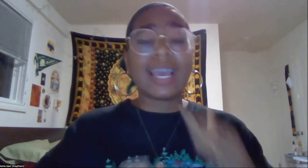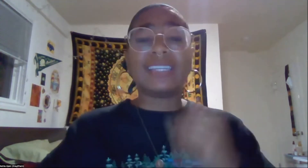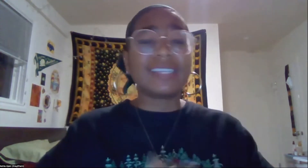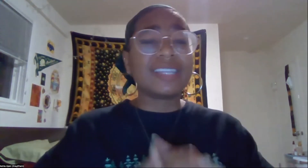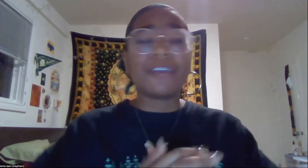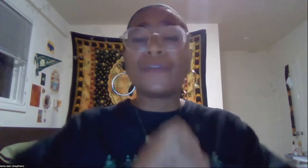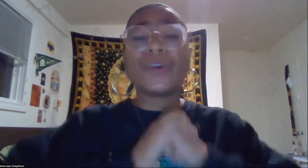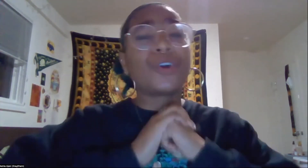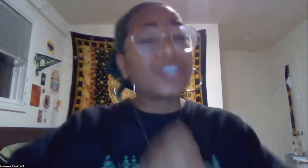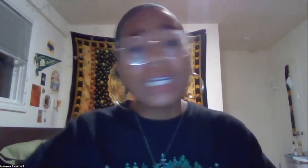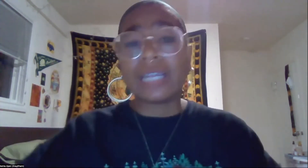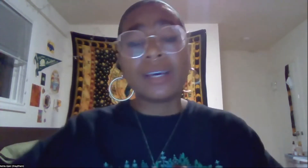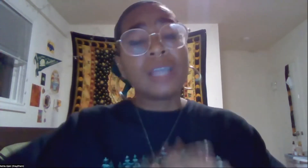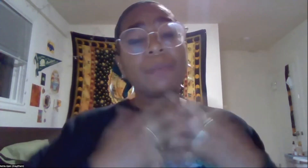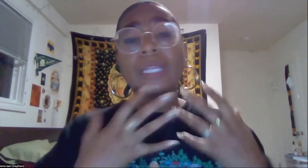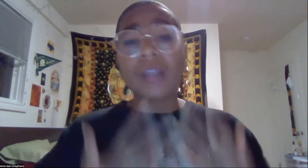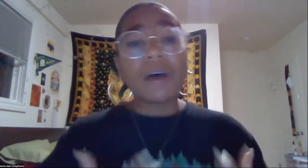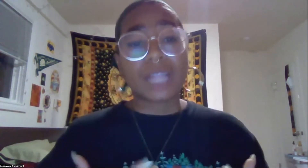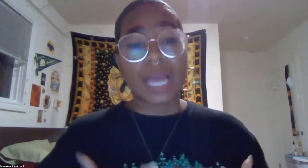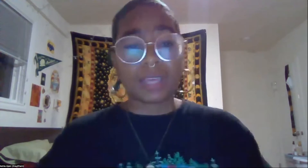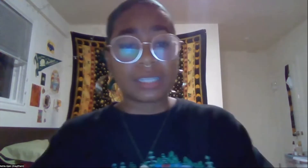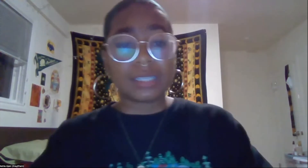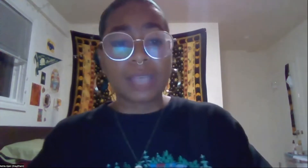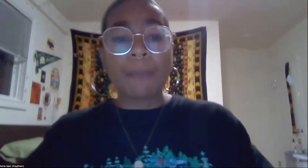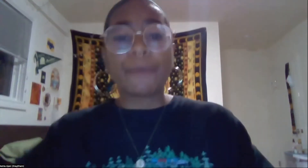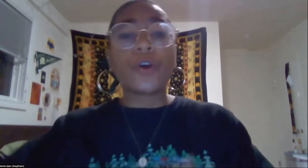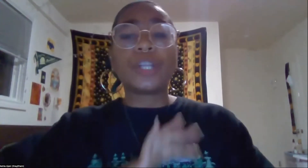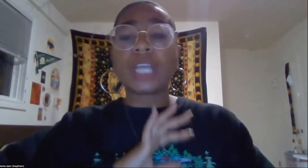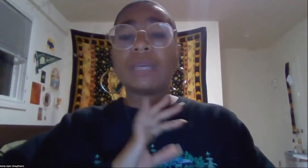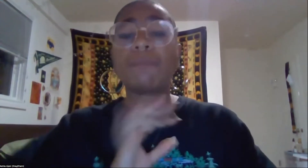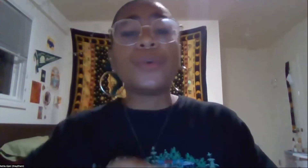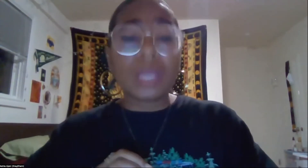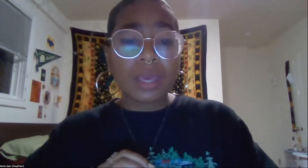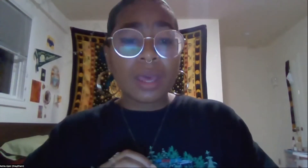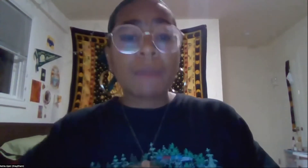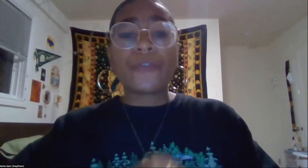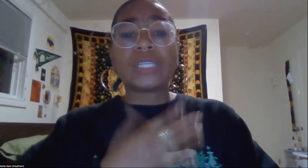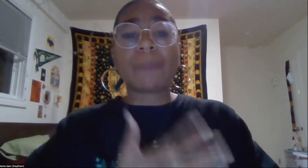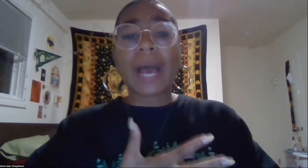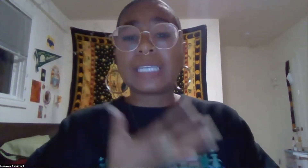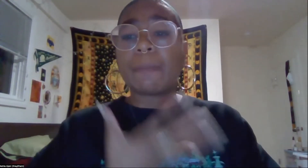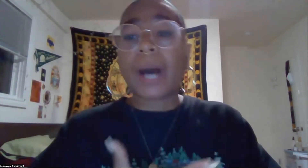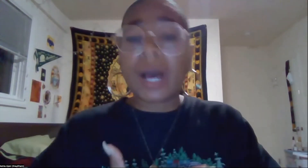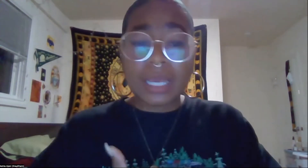And doesn’t it feel good to be loved like this? Before rejecting beauty, before despising the body